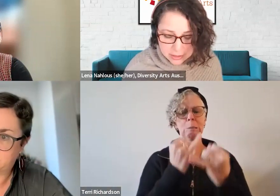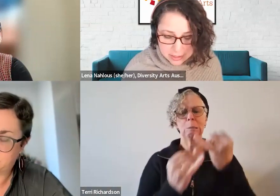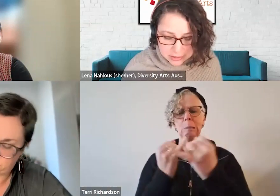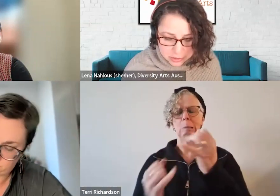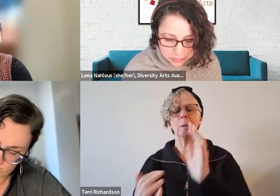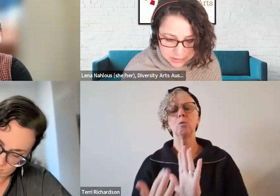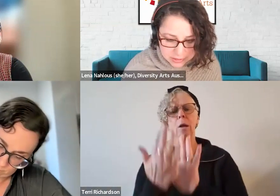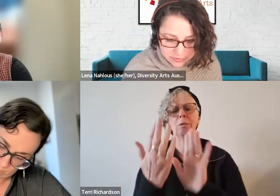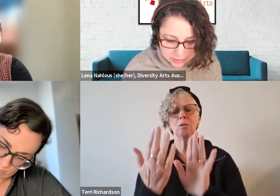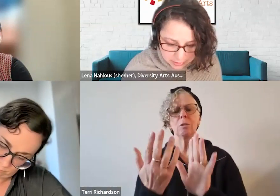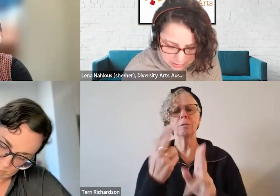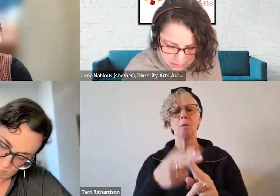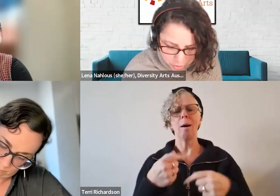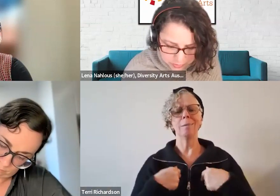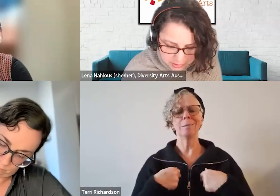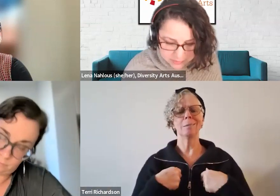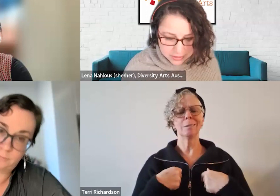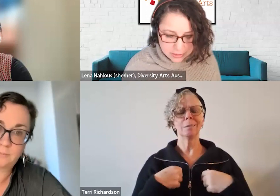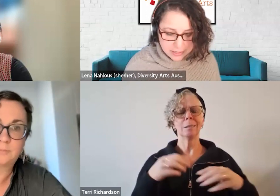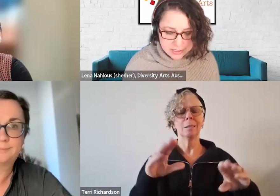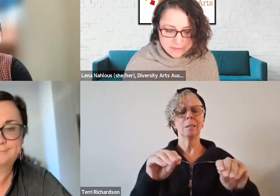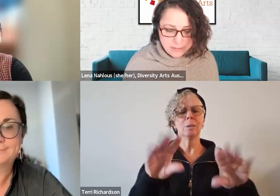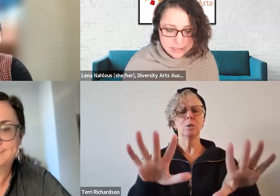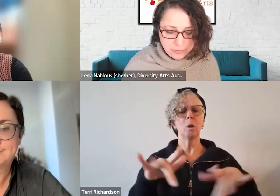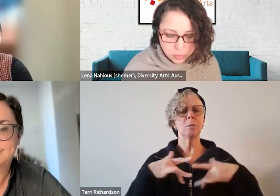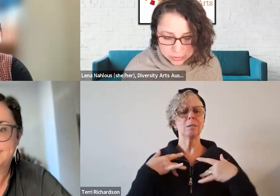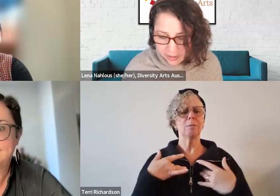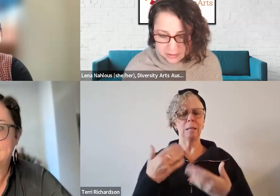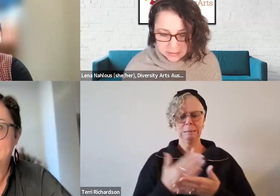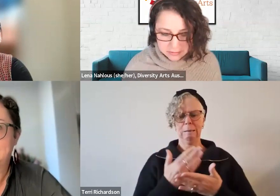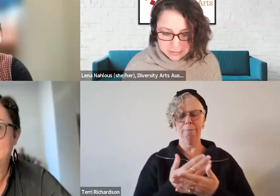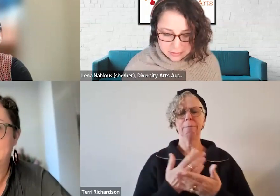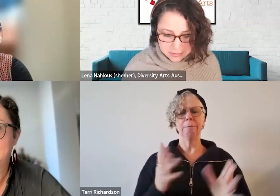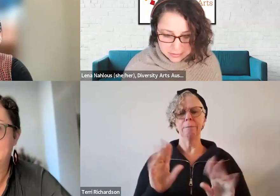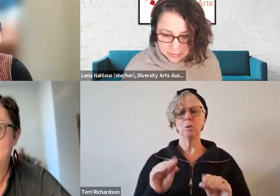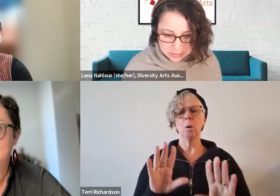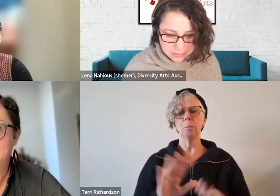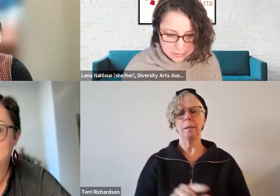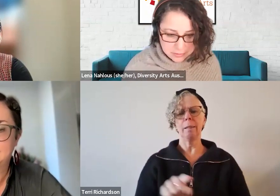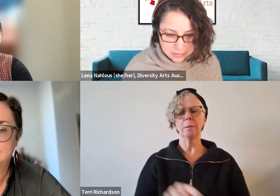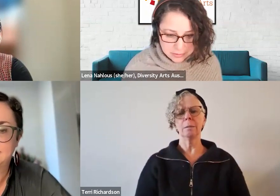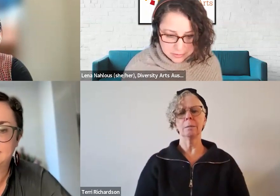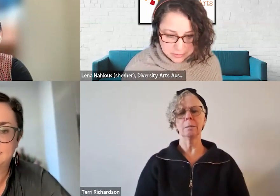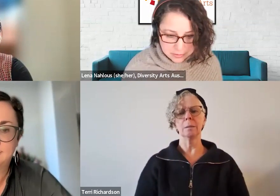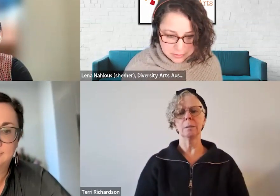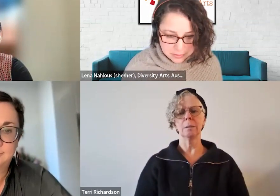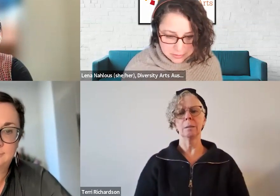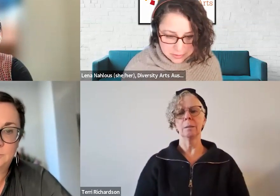And it stops this feeling like a safe space for all of us.